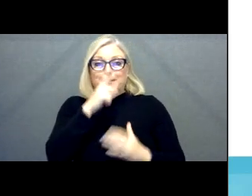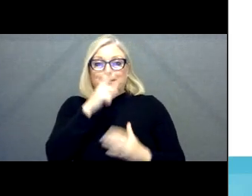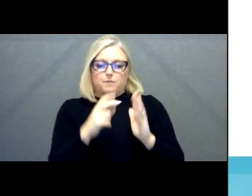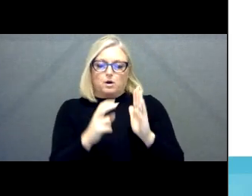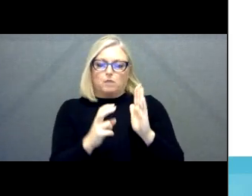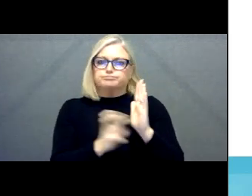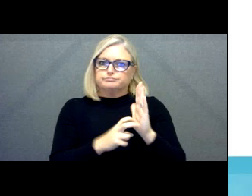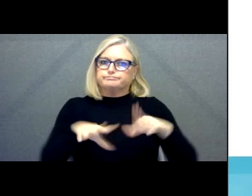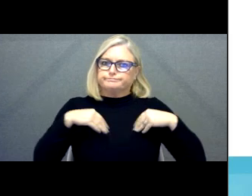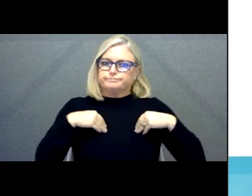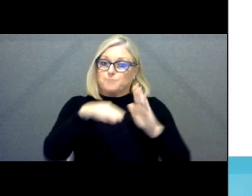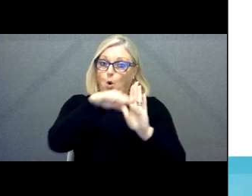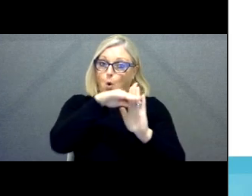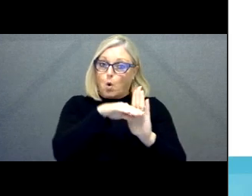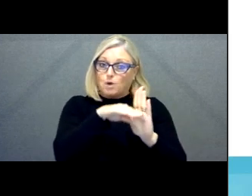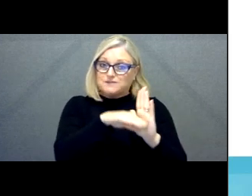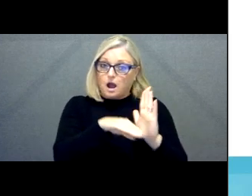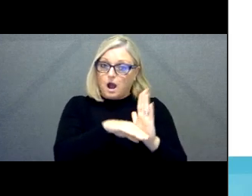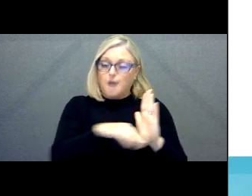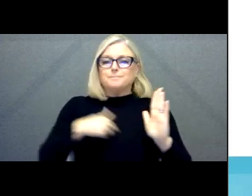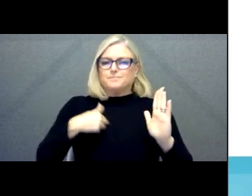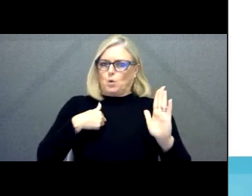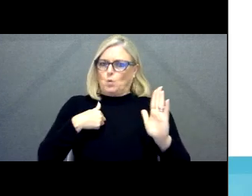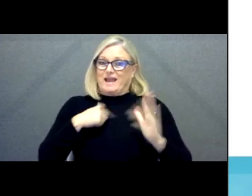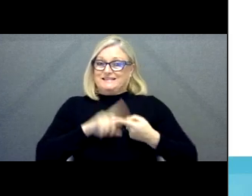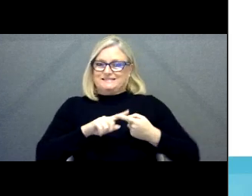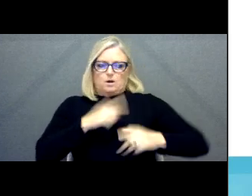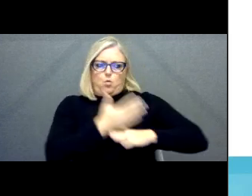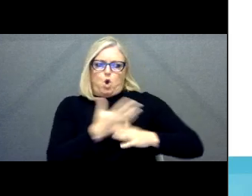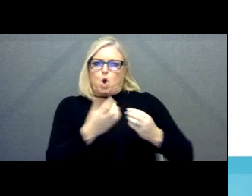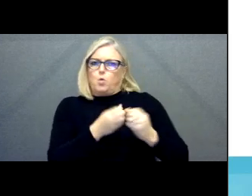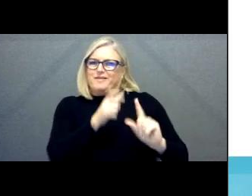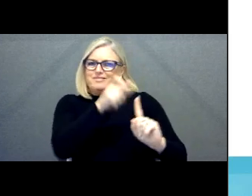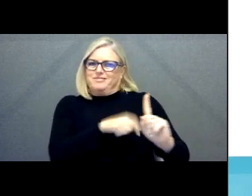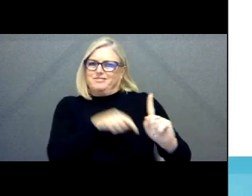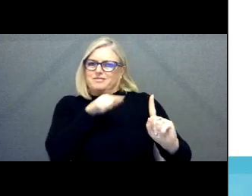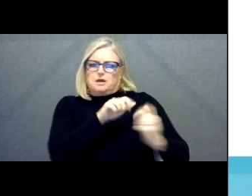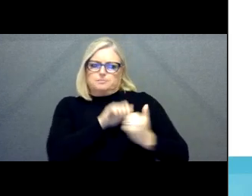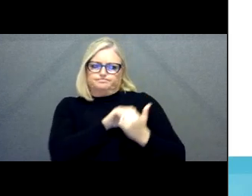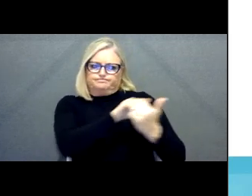um we play a role still with the participants and that is ensuring procedural fairness um helping